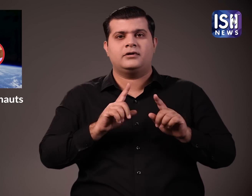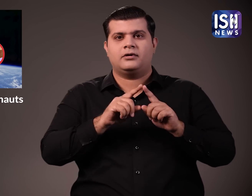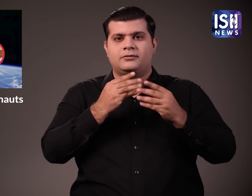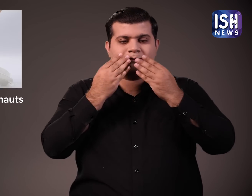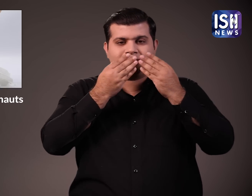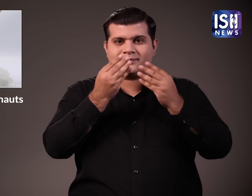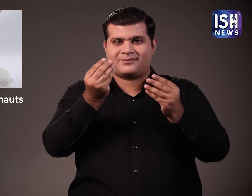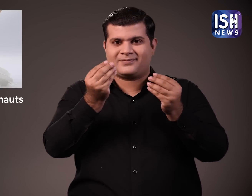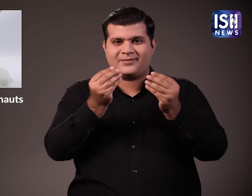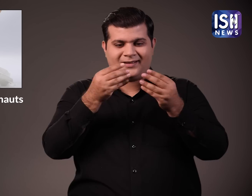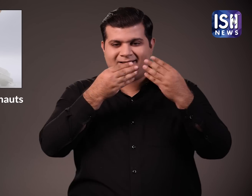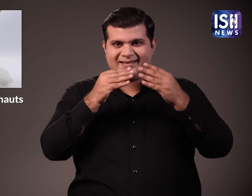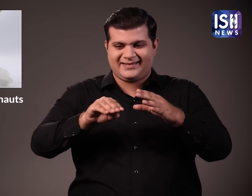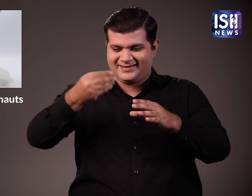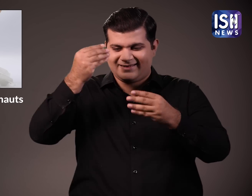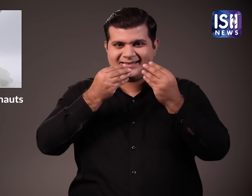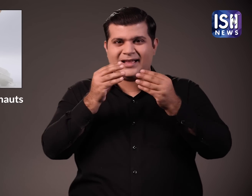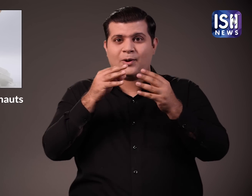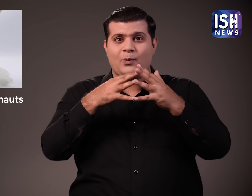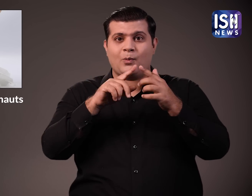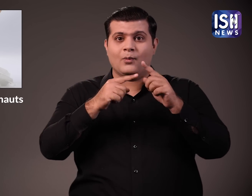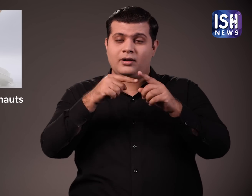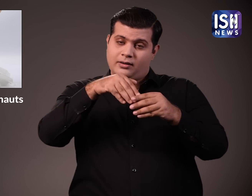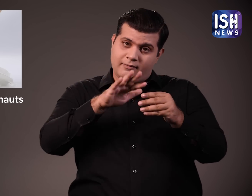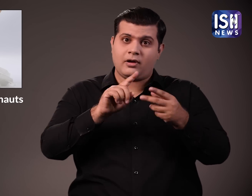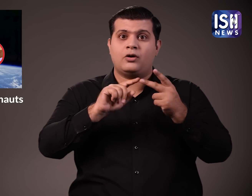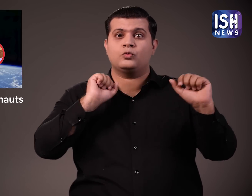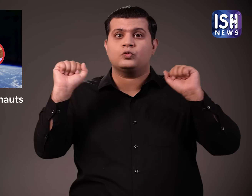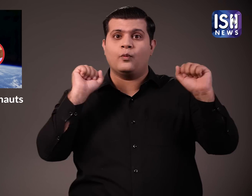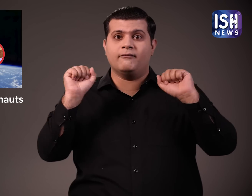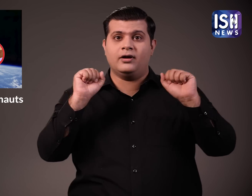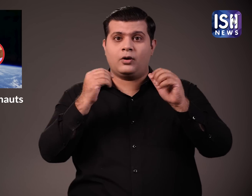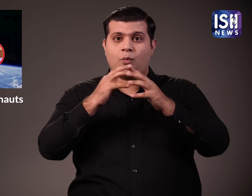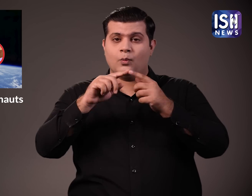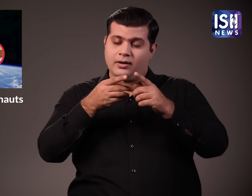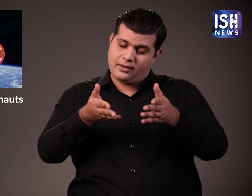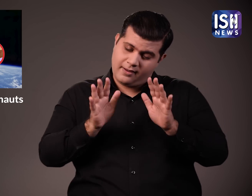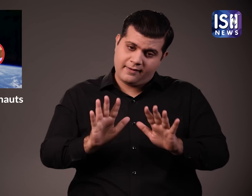Similar to our wet wipes, they also have wet towels.